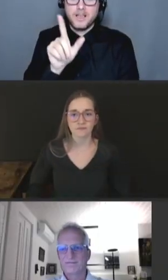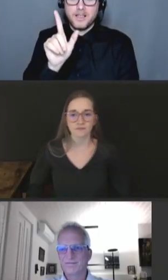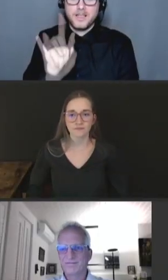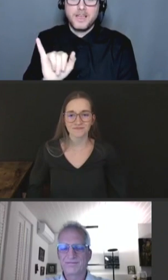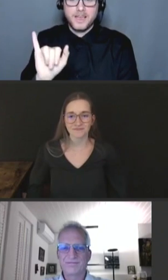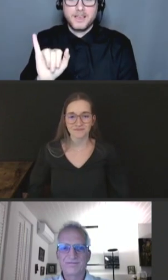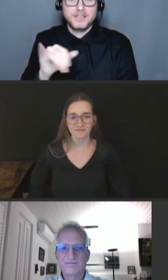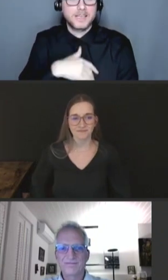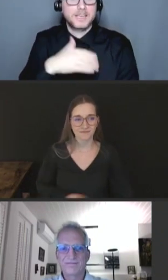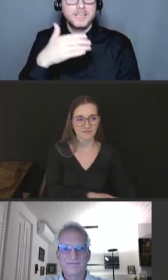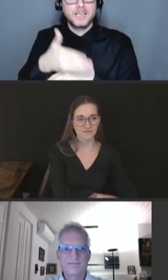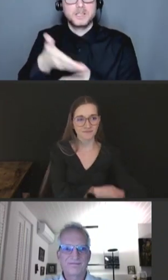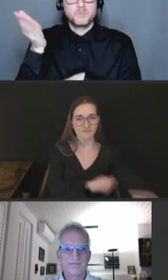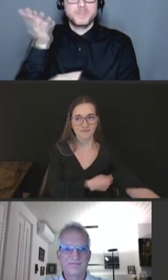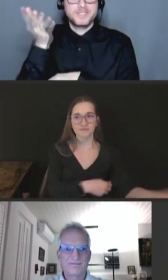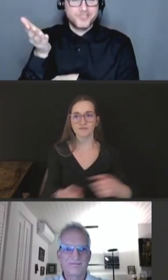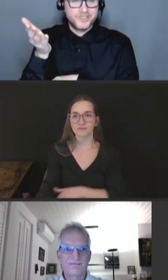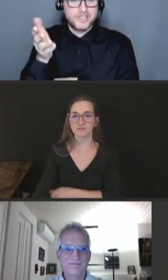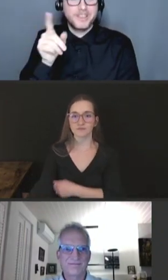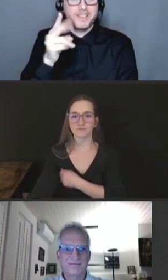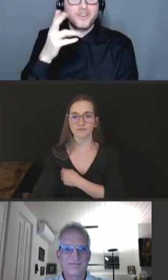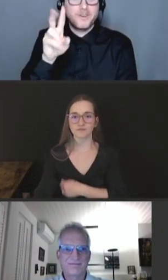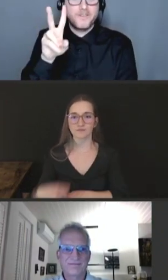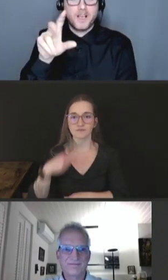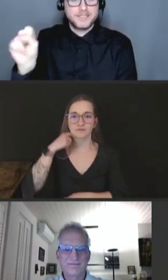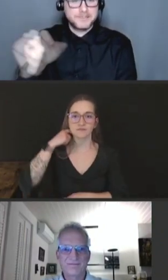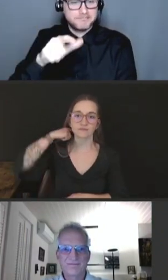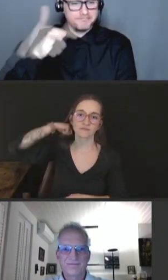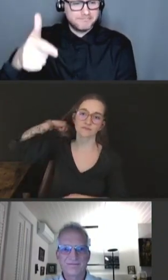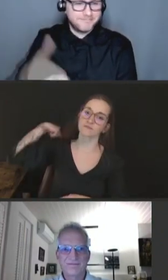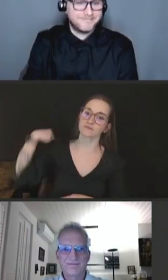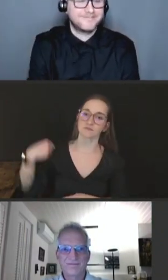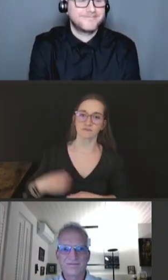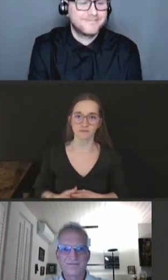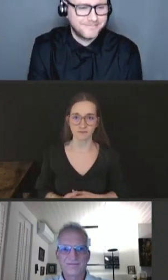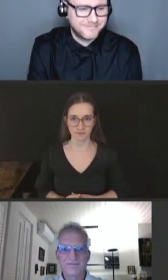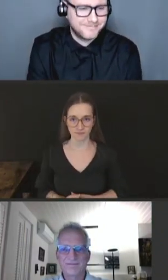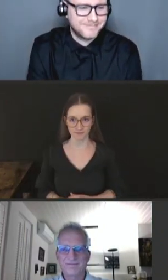panel is Dr. Theo Vos. Dr. Vos, your slides are up and you have the floor.